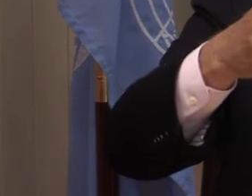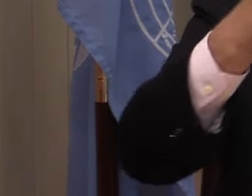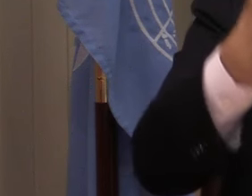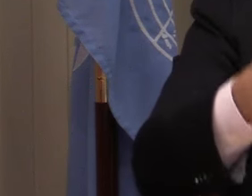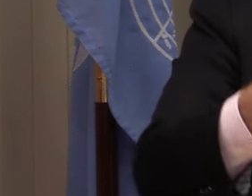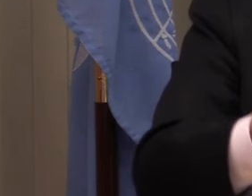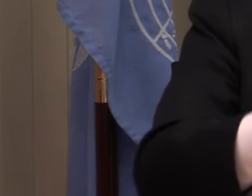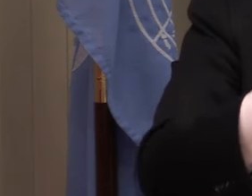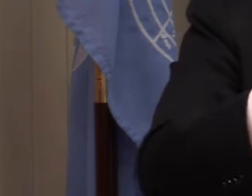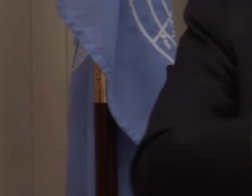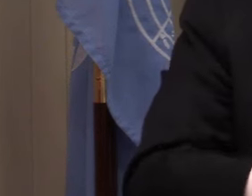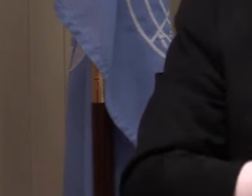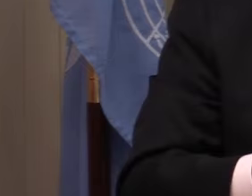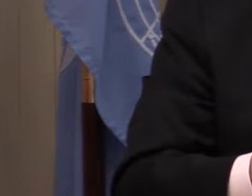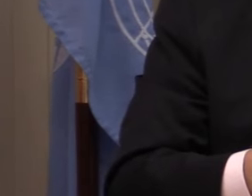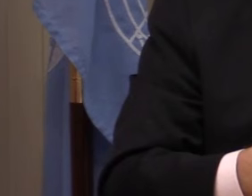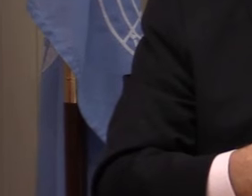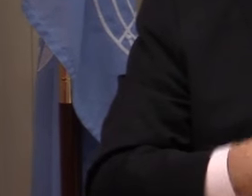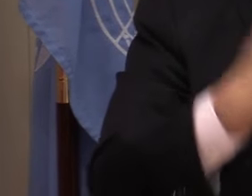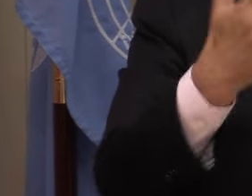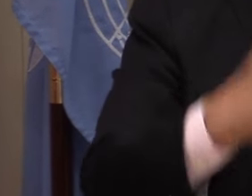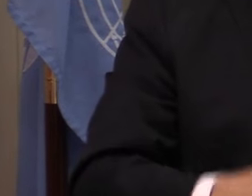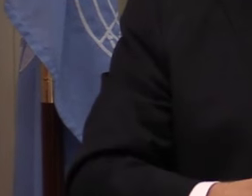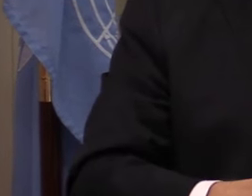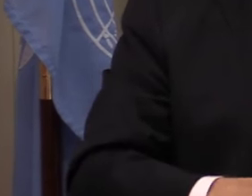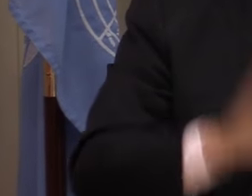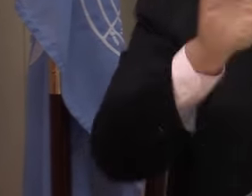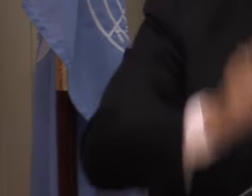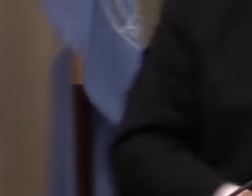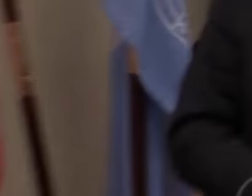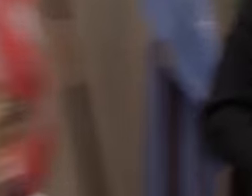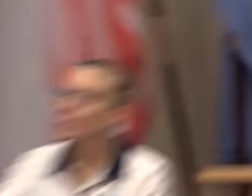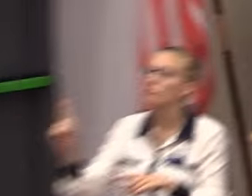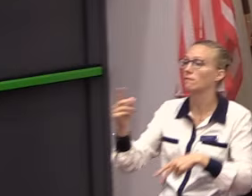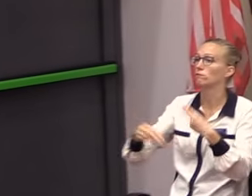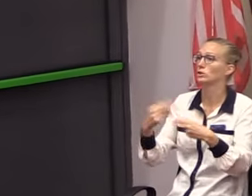work that you are doing, or ideas about implementation or how you can proceed. Thanks very much.